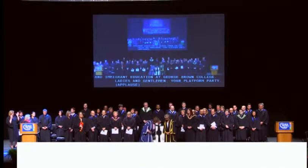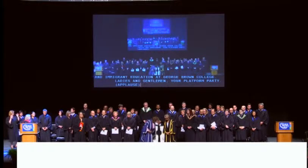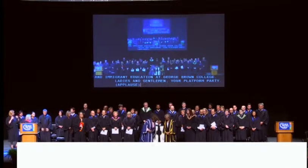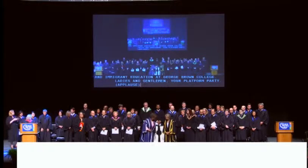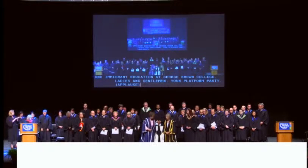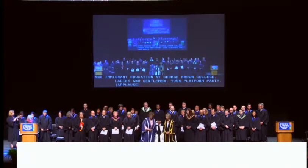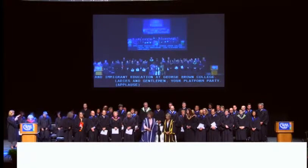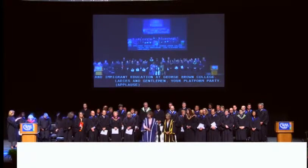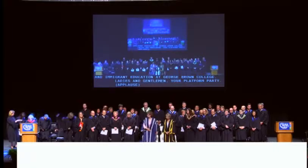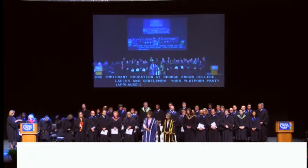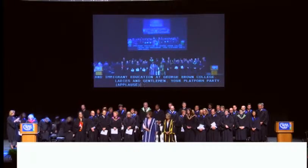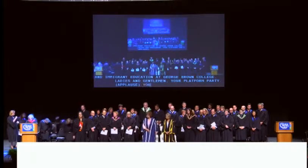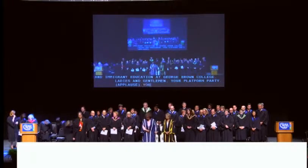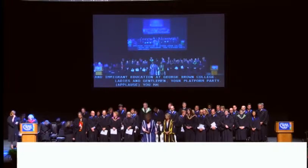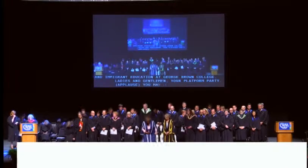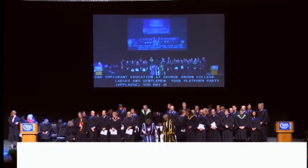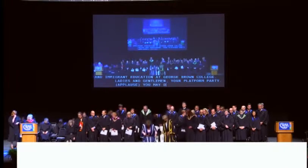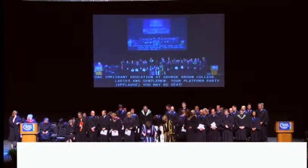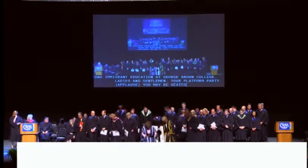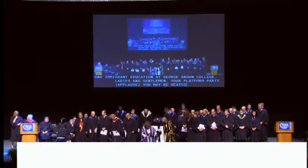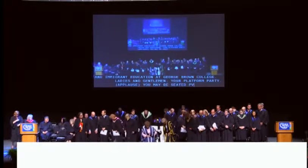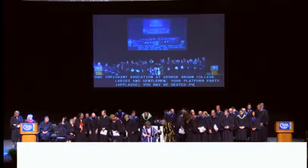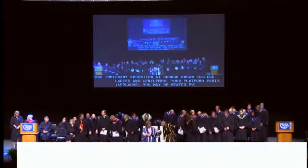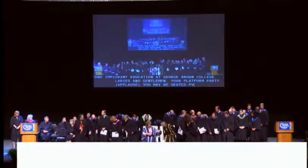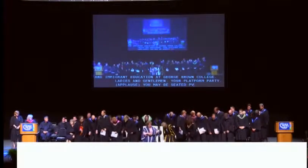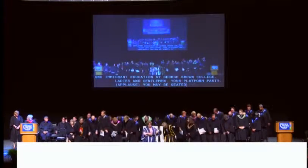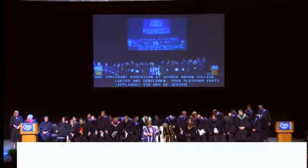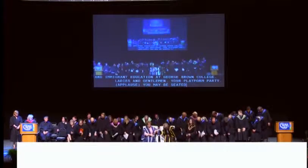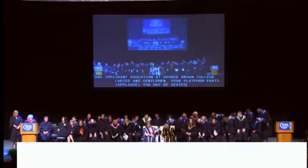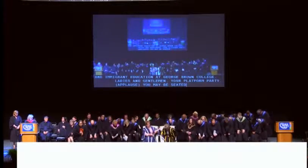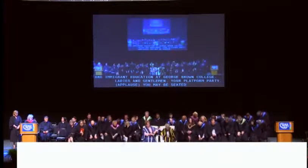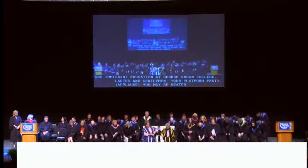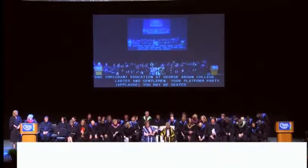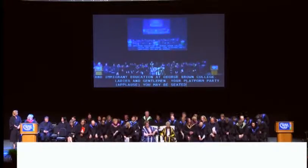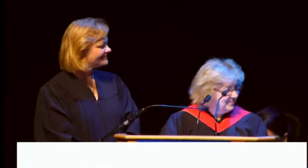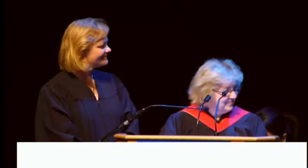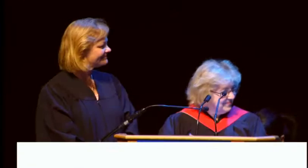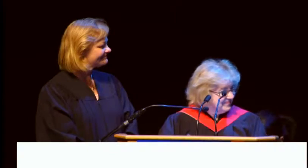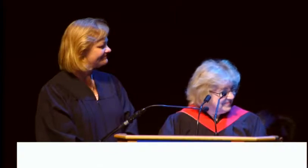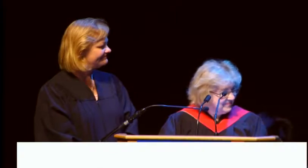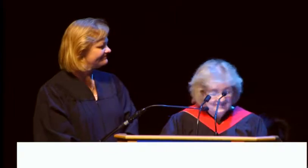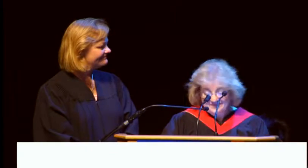YOU MAY BE SEATED.